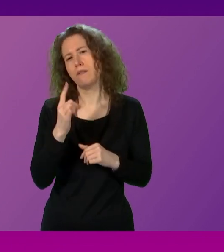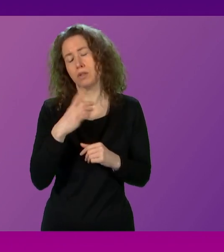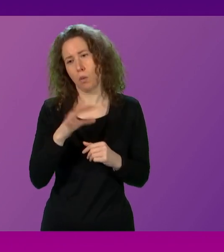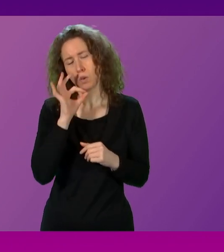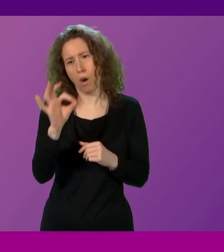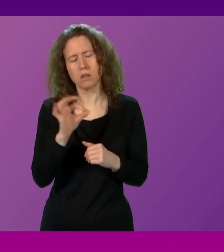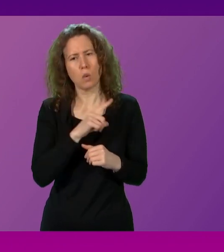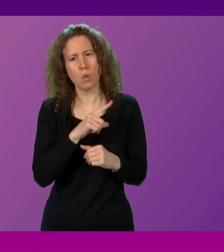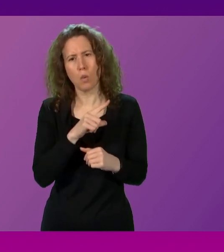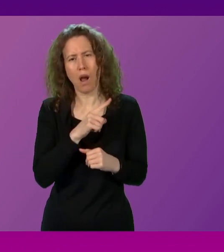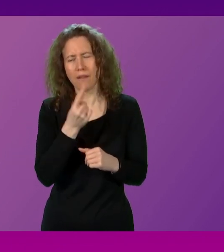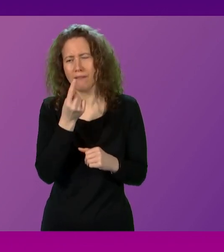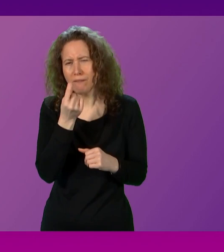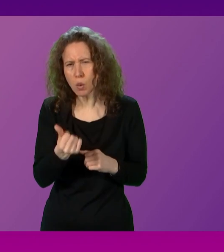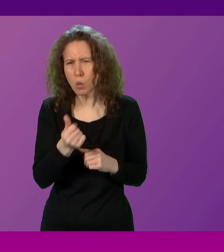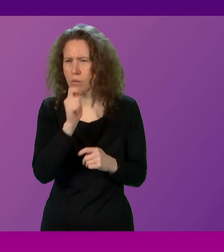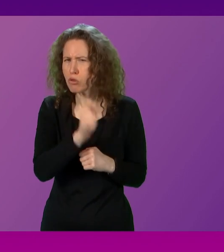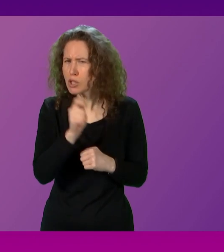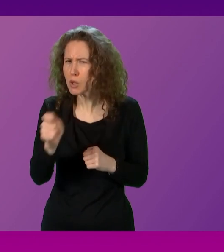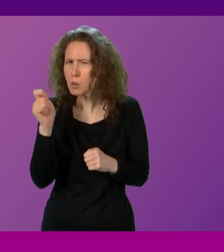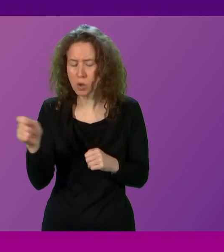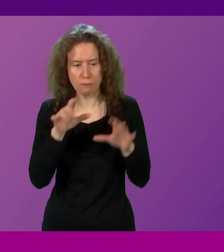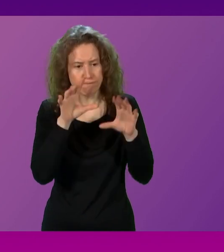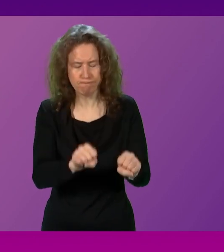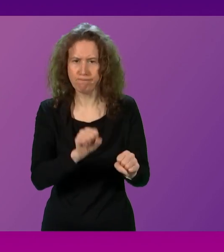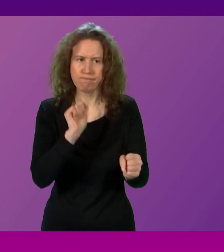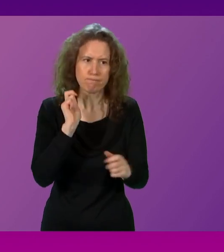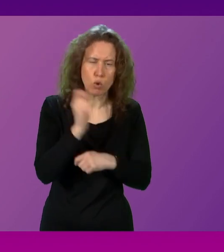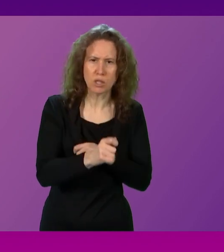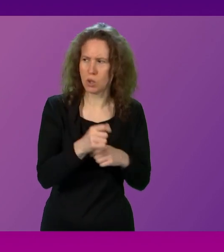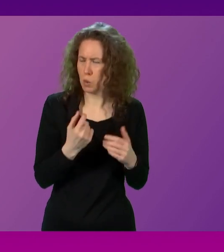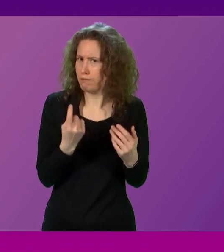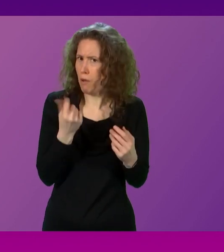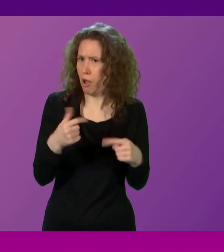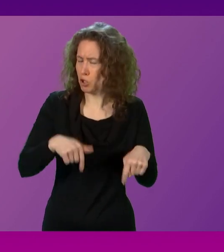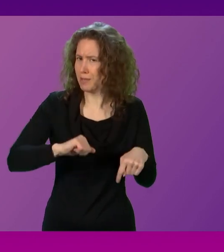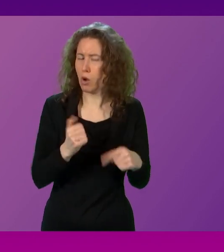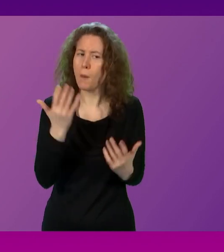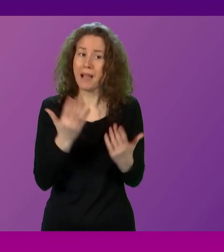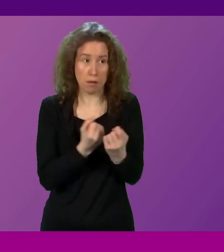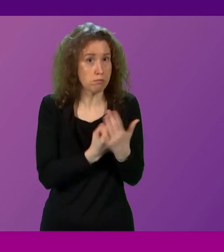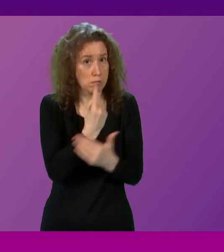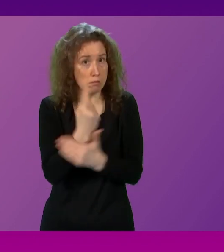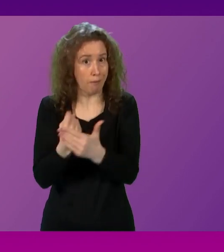Why are there so few prosecutions for illegal dog breeding here in Scotland, relative to the number of incidents reported?